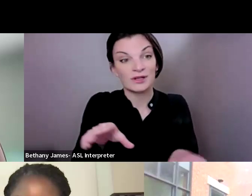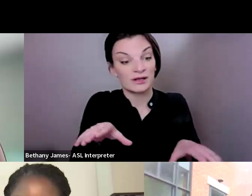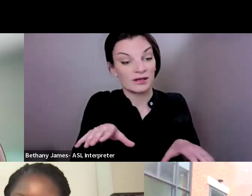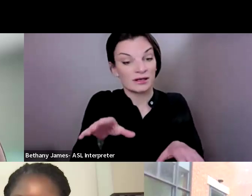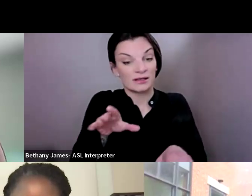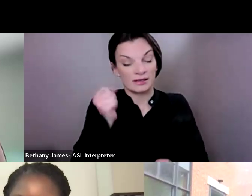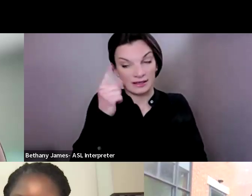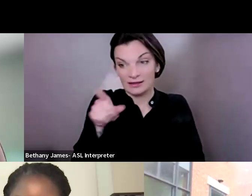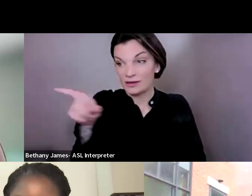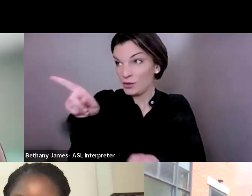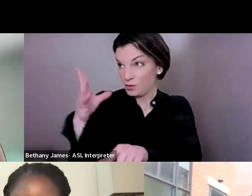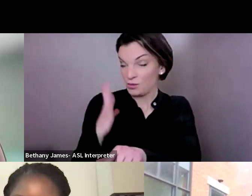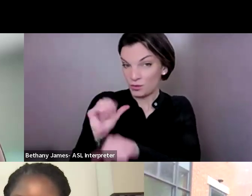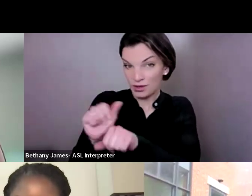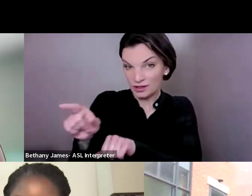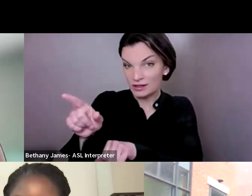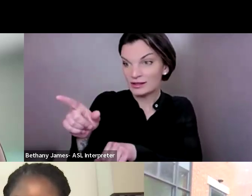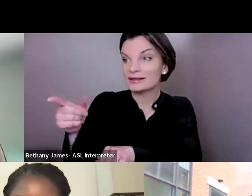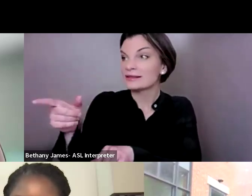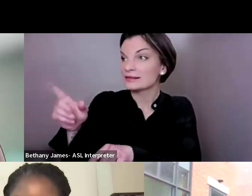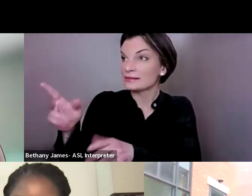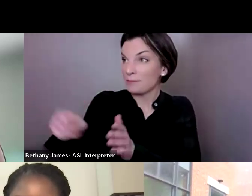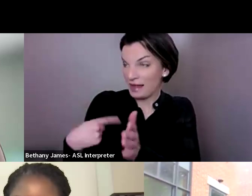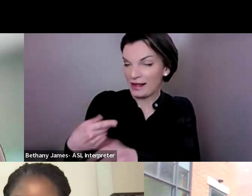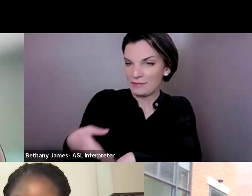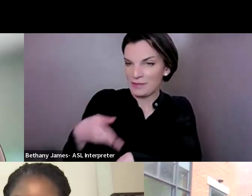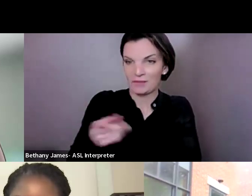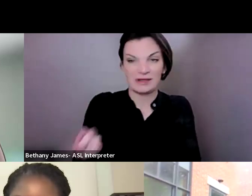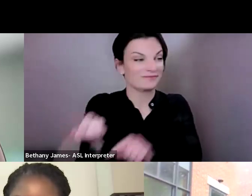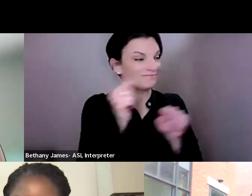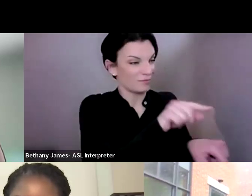Walmart. They're making less money than the folks over there. And, so where we have seen